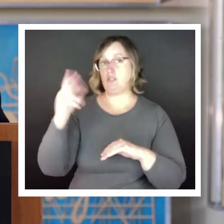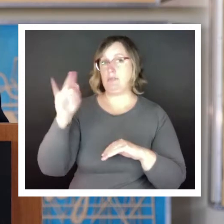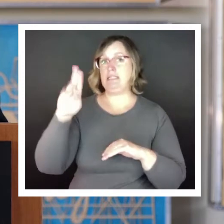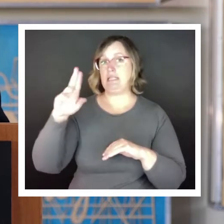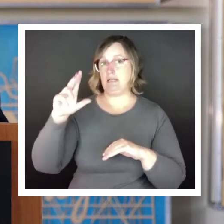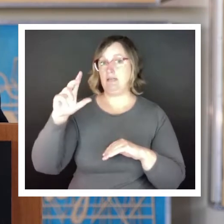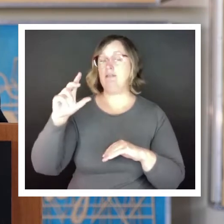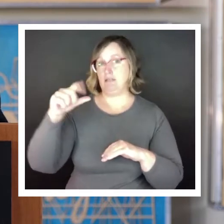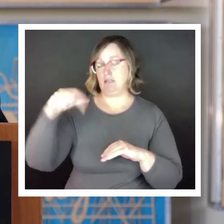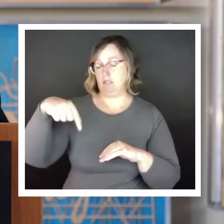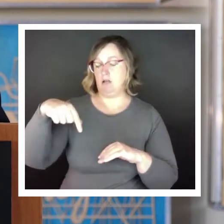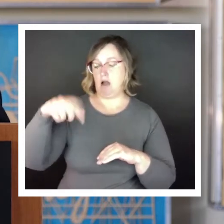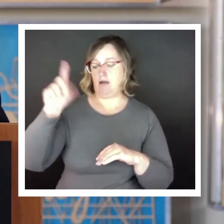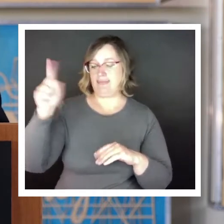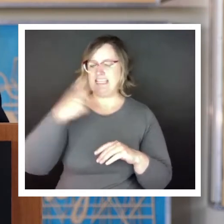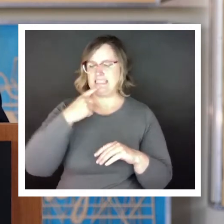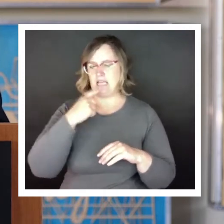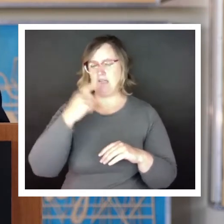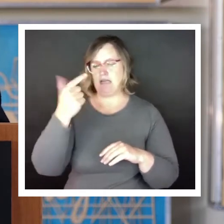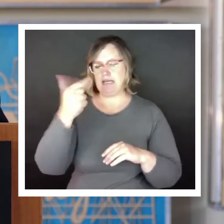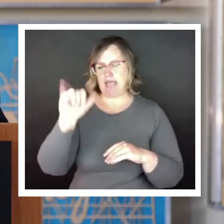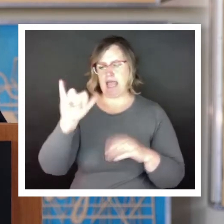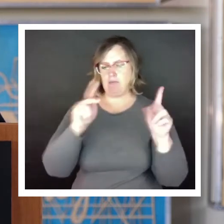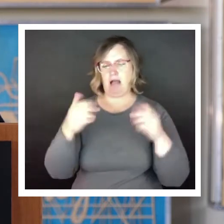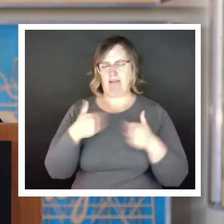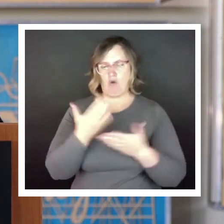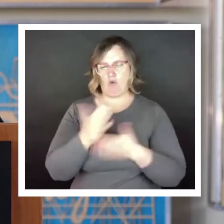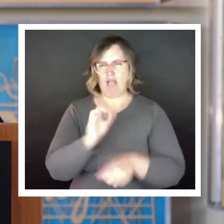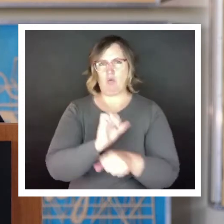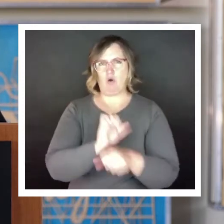They ruled the gay people have a right to work without being treated differently.